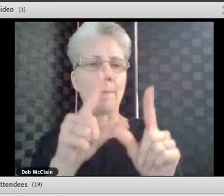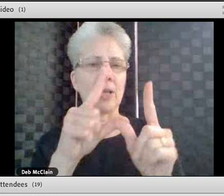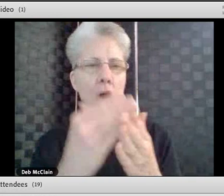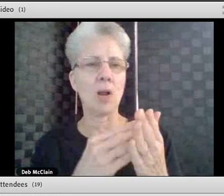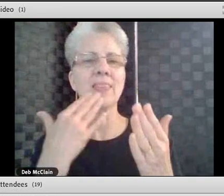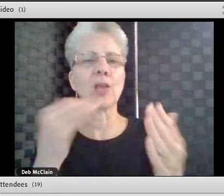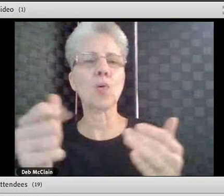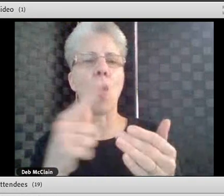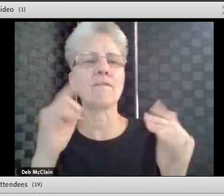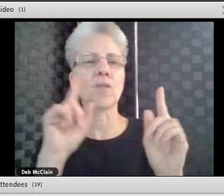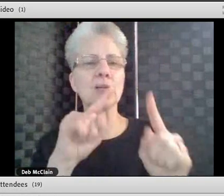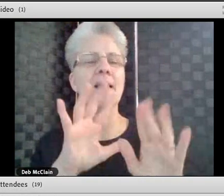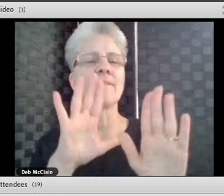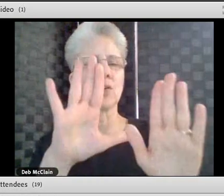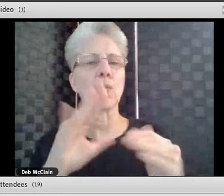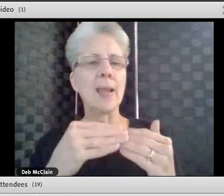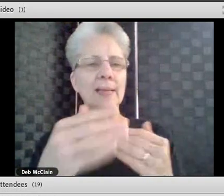and have a terrific rest of your day.